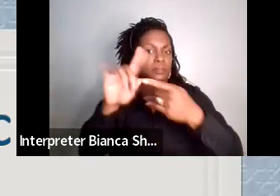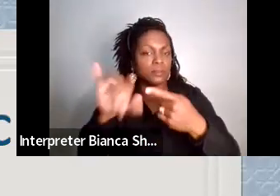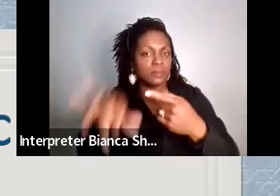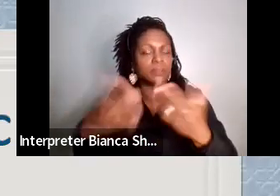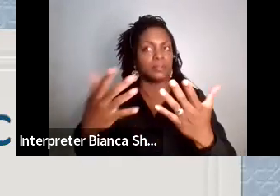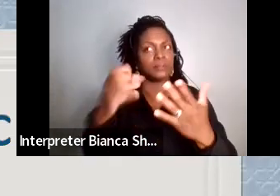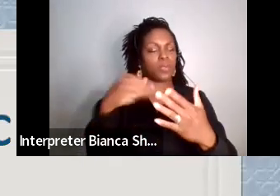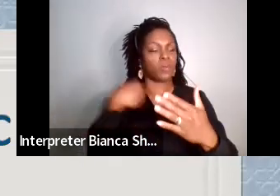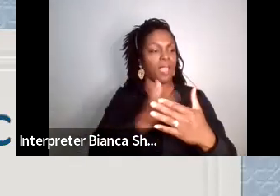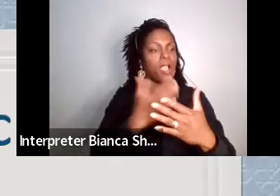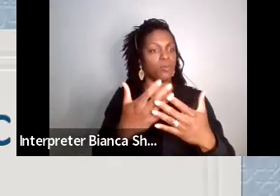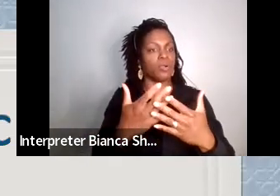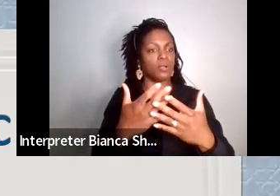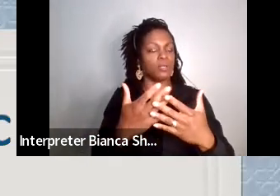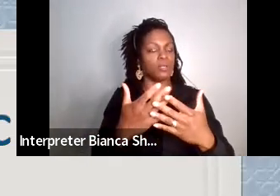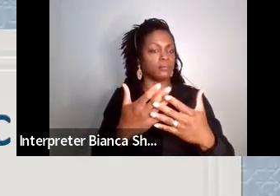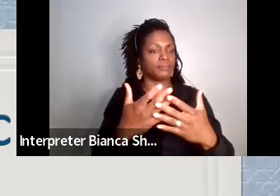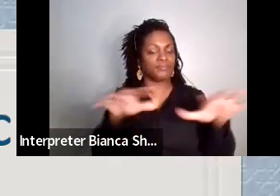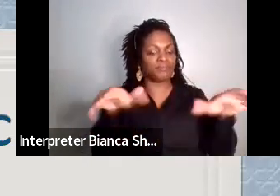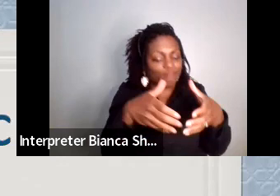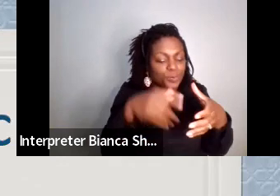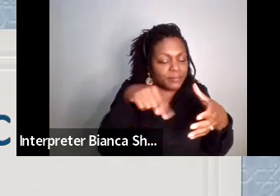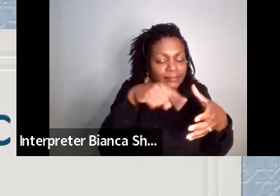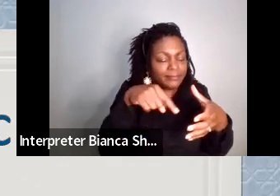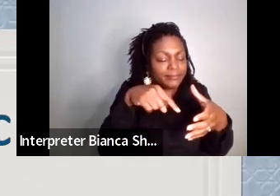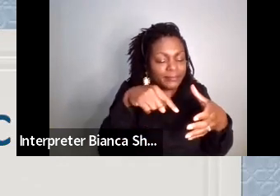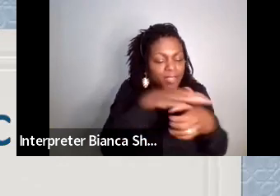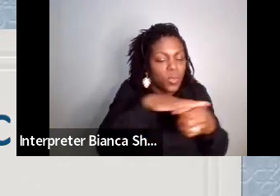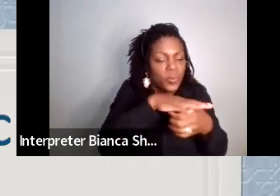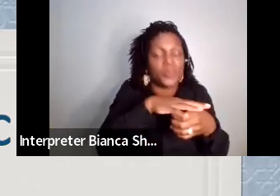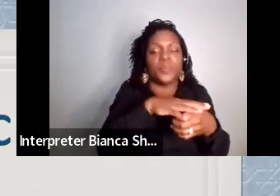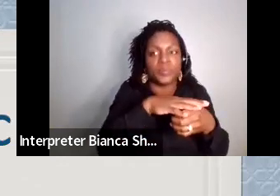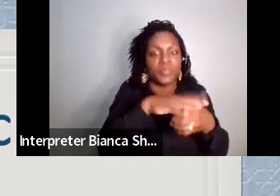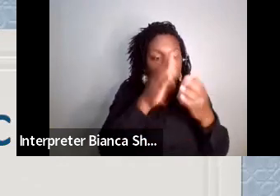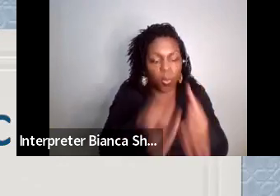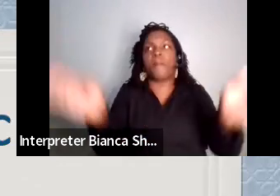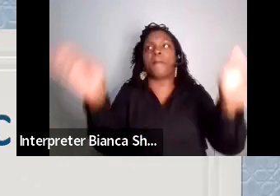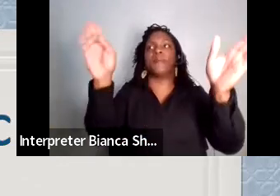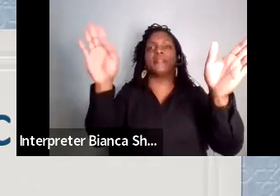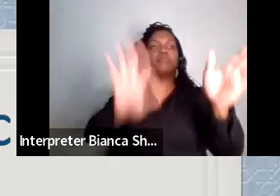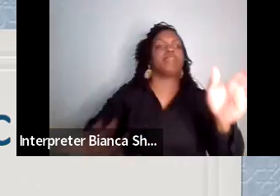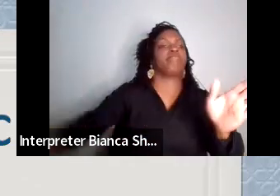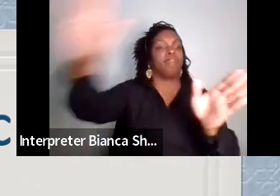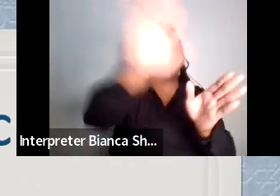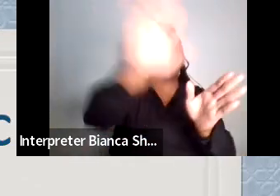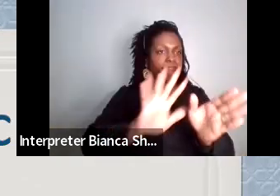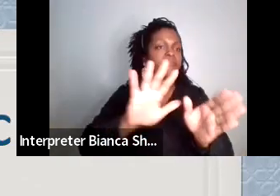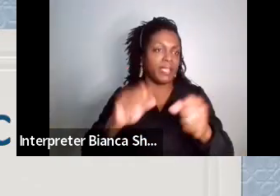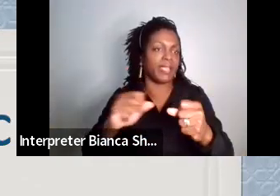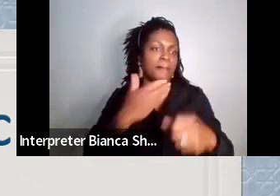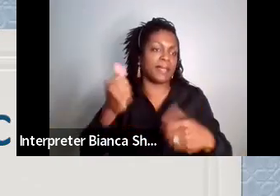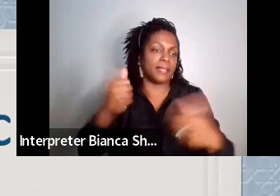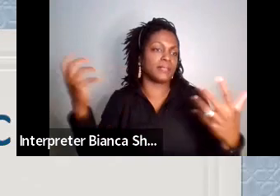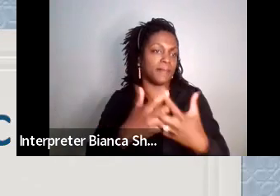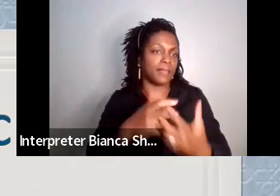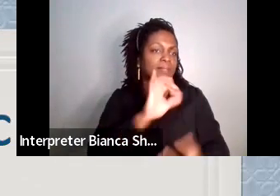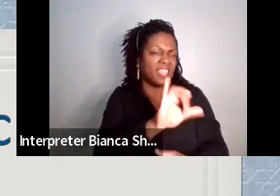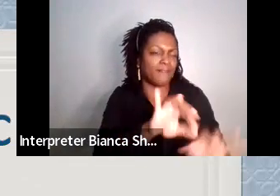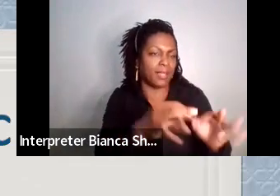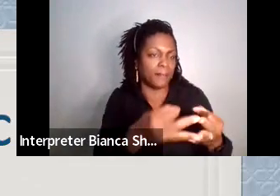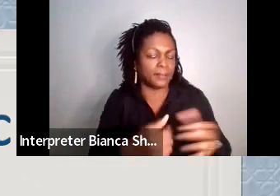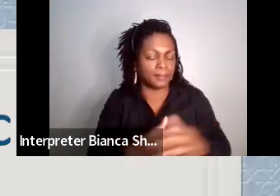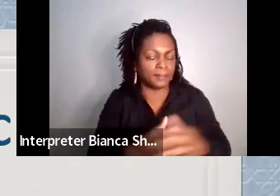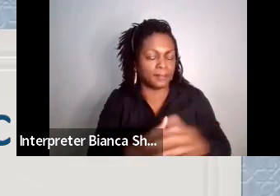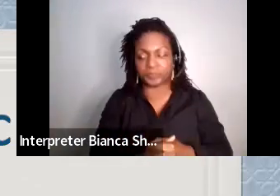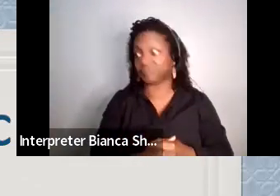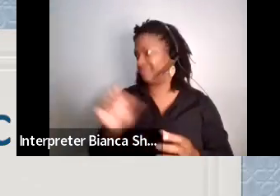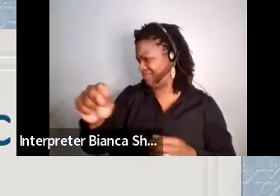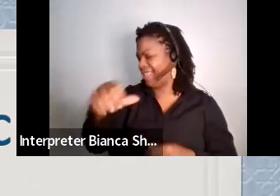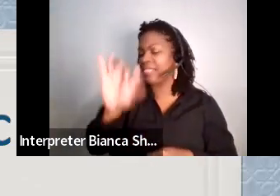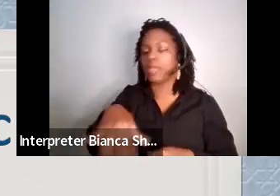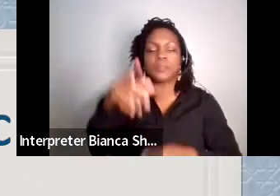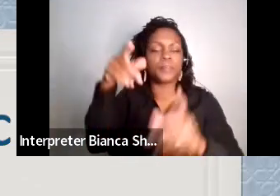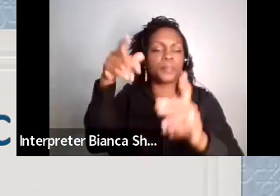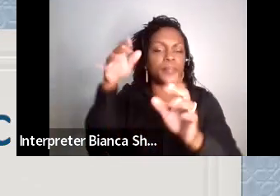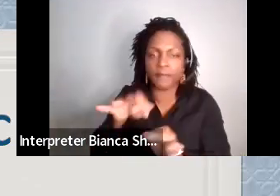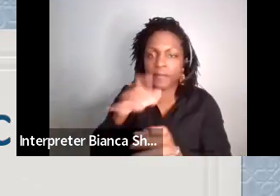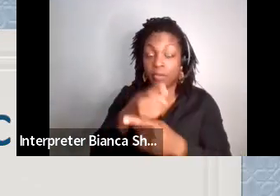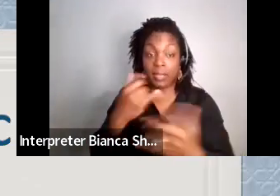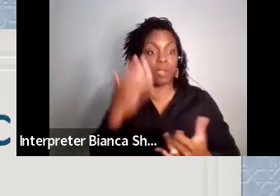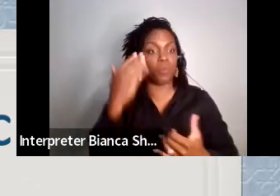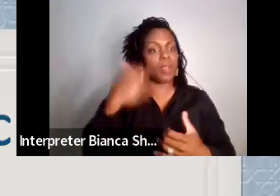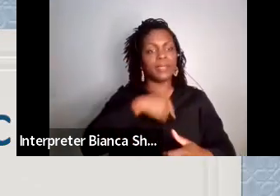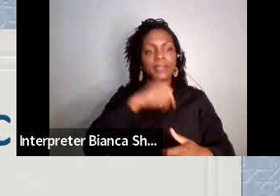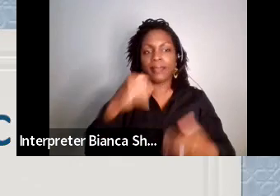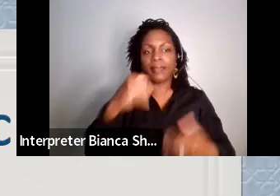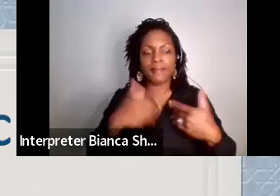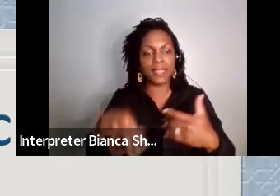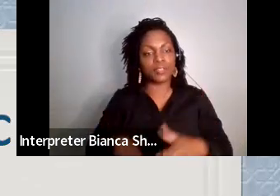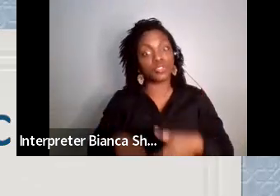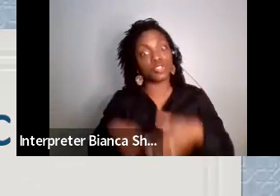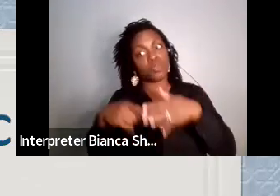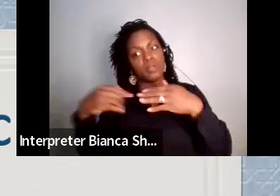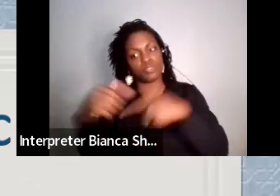So it expands our network, and our capabilities of making an appropriate and meaningful match which is perfect right Now, as we're just getting started, we haven't had that initial training for volunteer parents, so we won't have